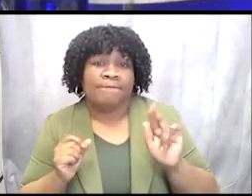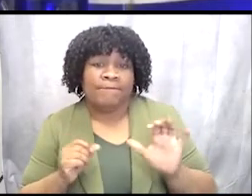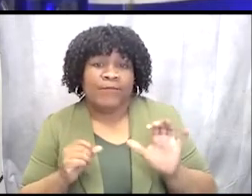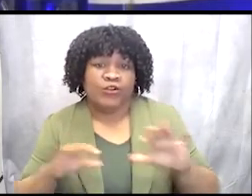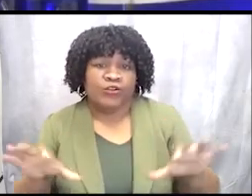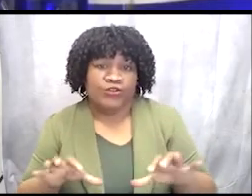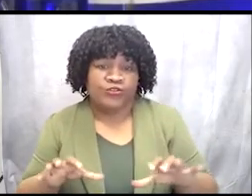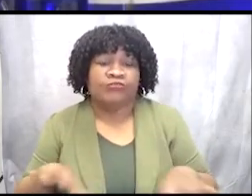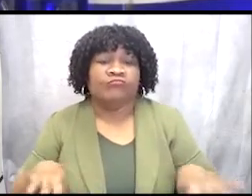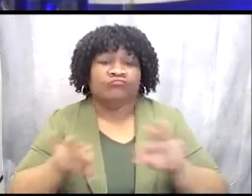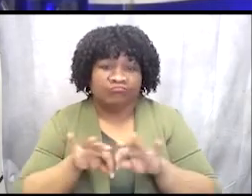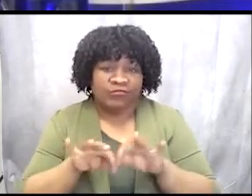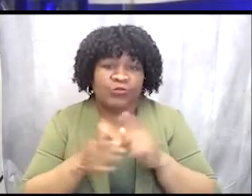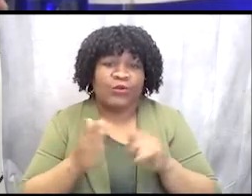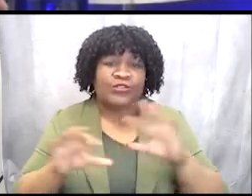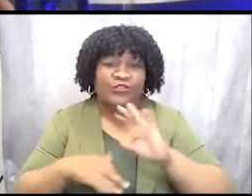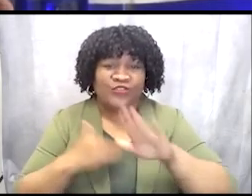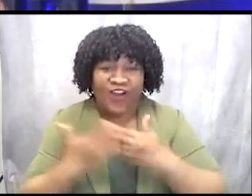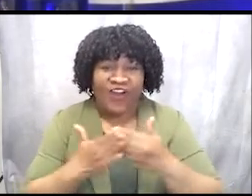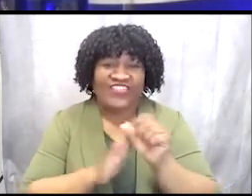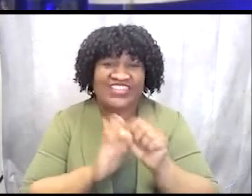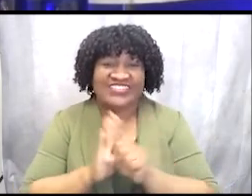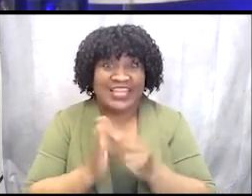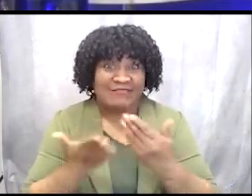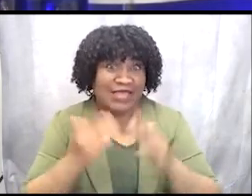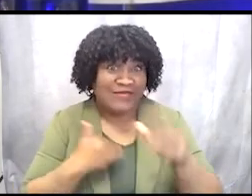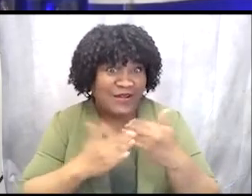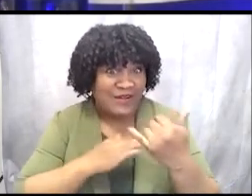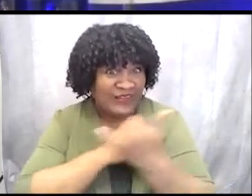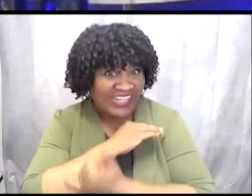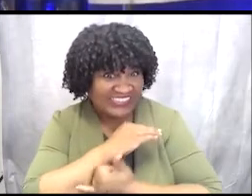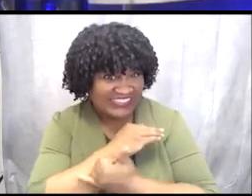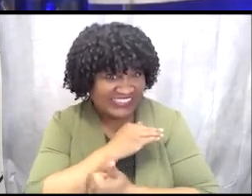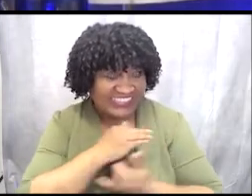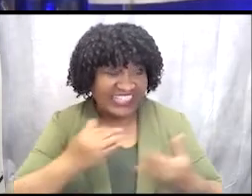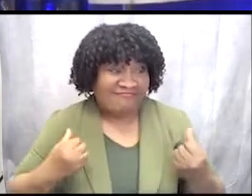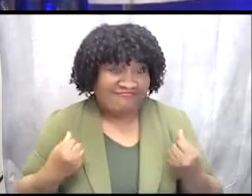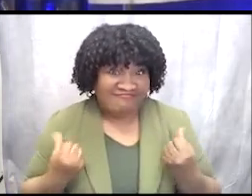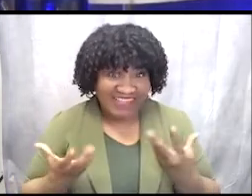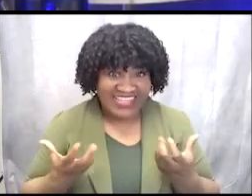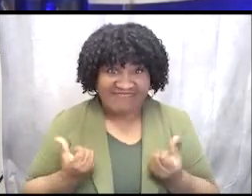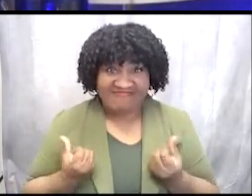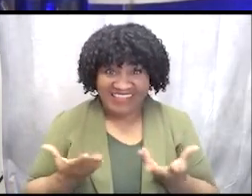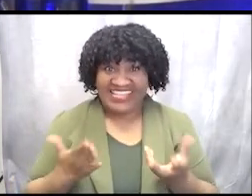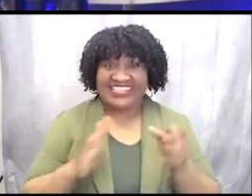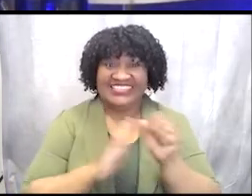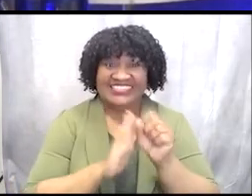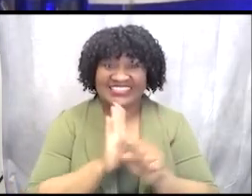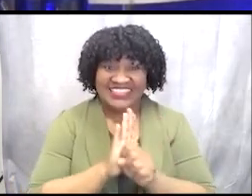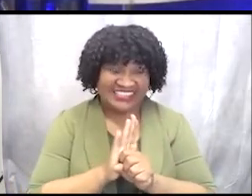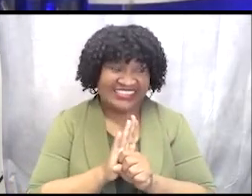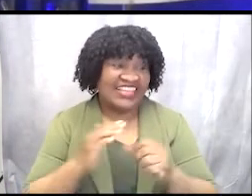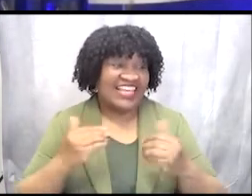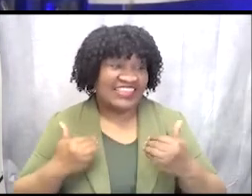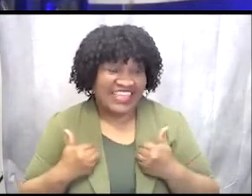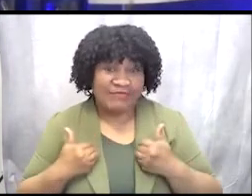what we do for the entire state, and I dare say the entire country, because many states where they do this, they make it optional.